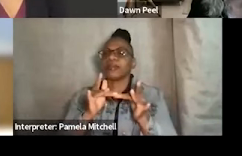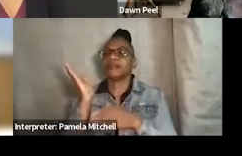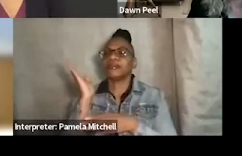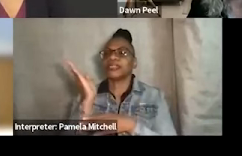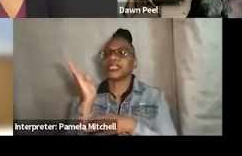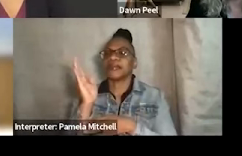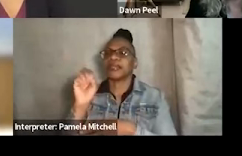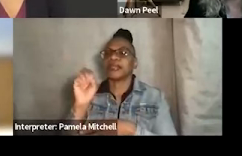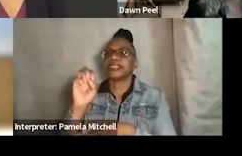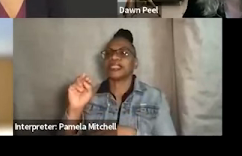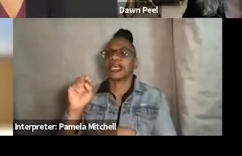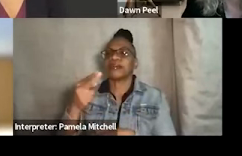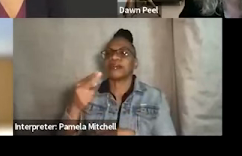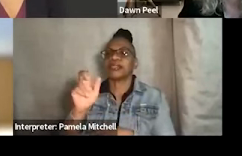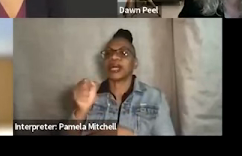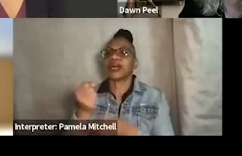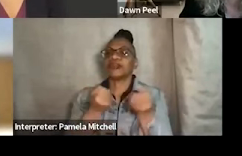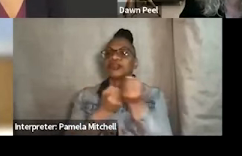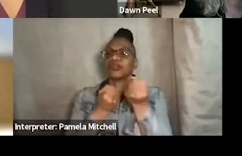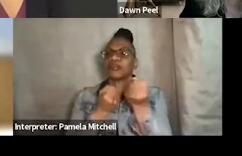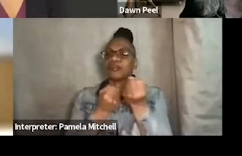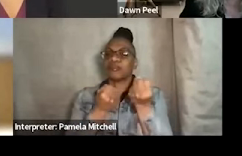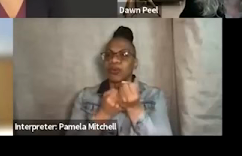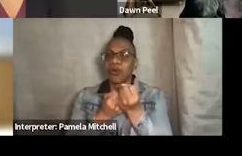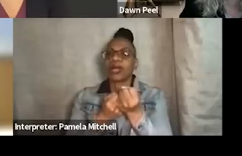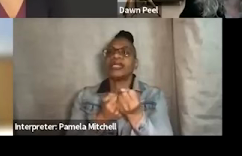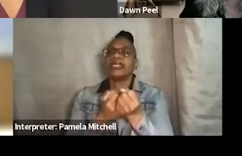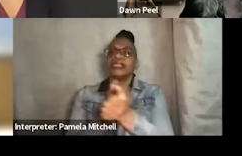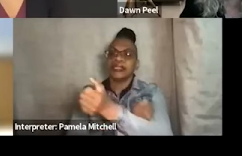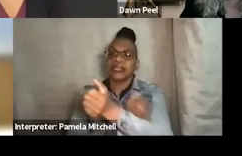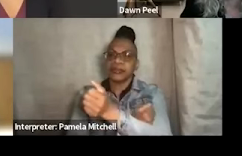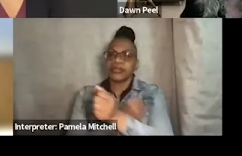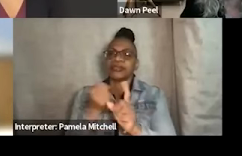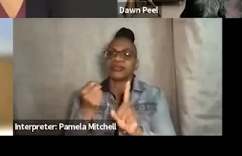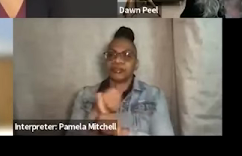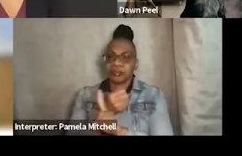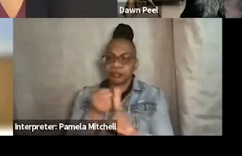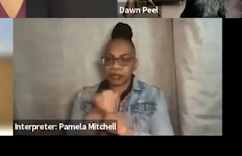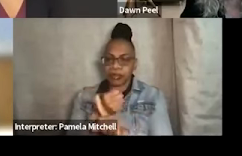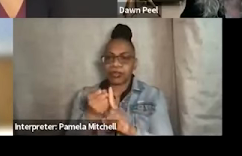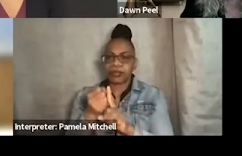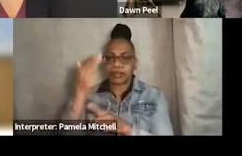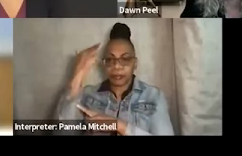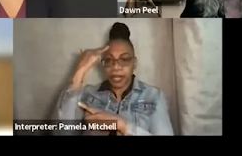with the support of SAMHSA, which is the Substance Abuse and Mental Health Services Administration.